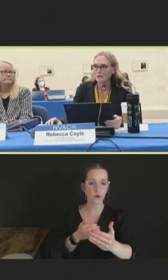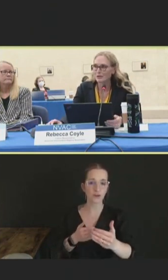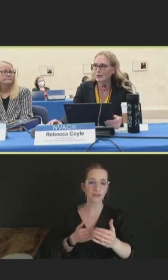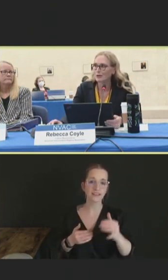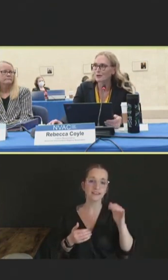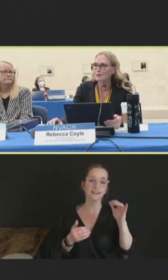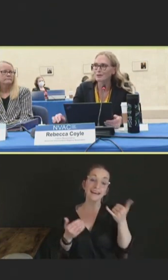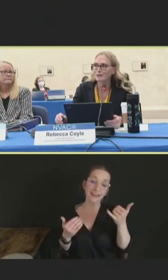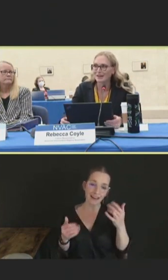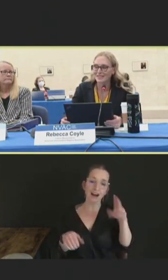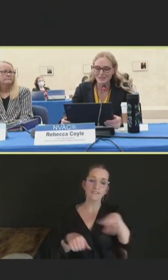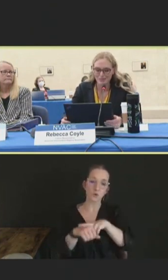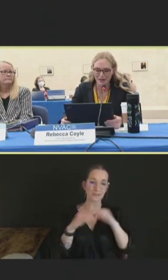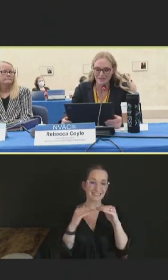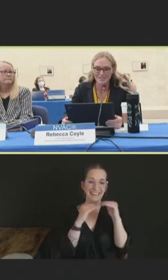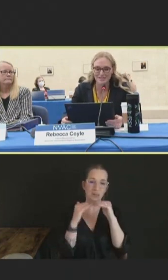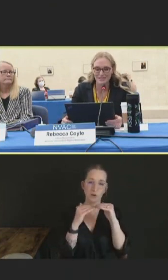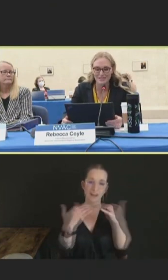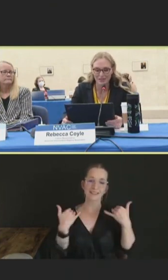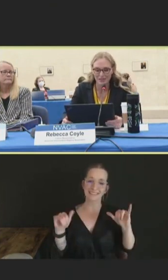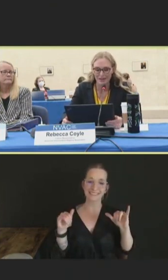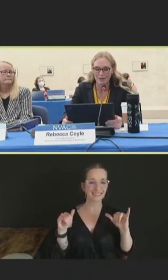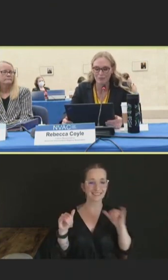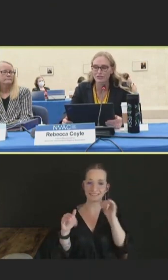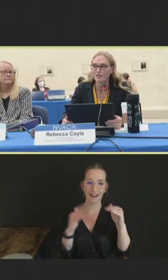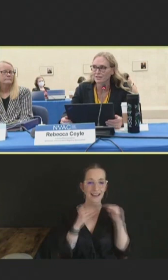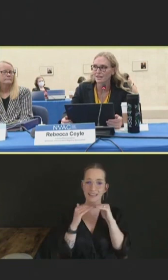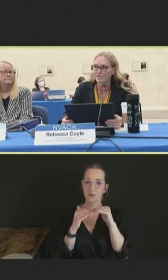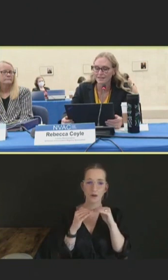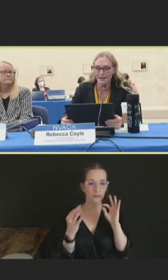will never go away, but we're trying to do our best to start measuring and assessing that.